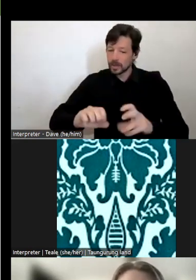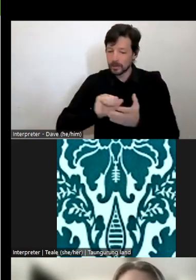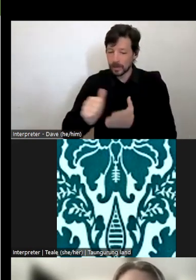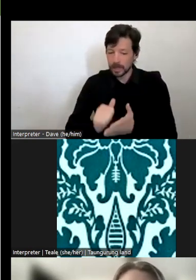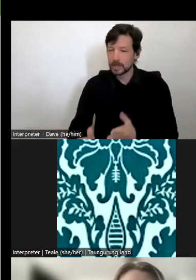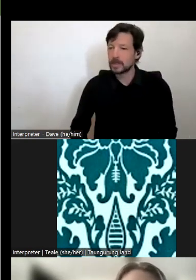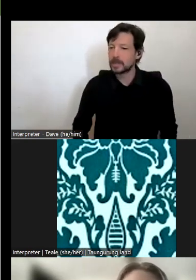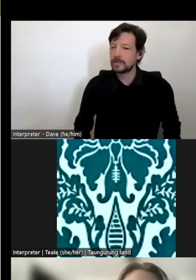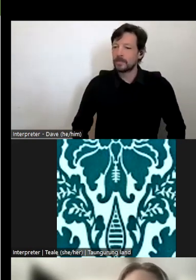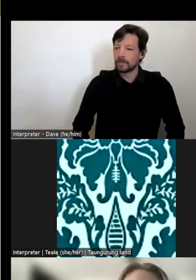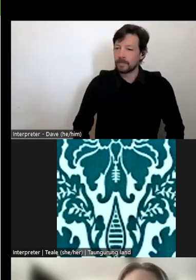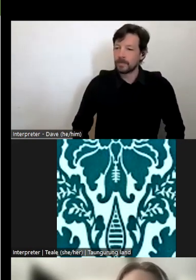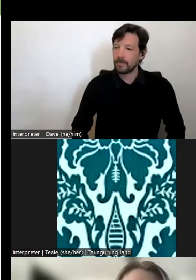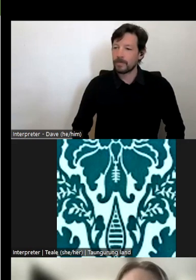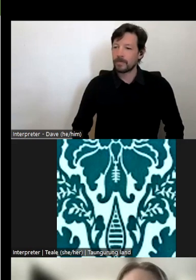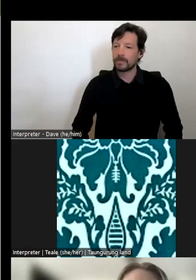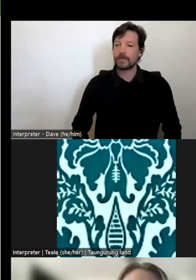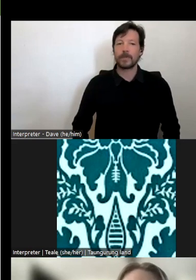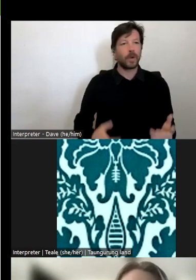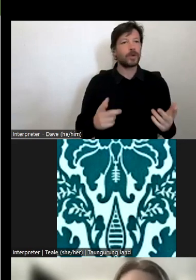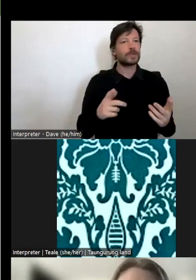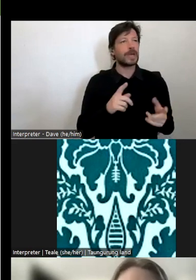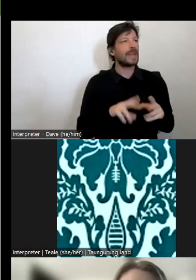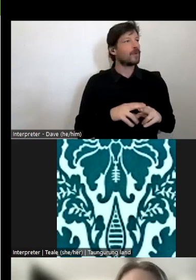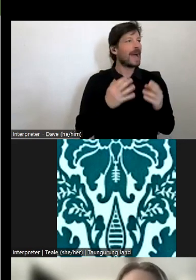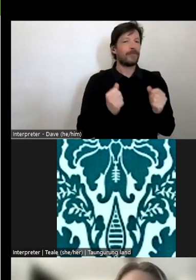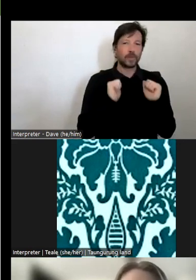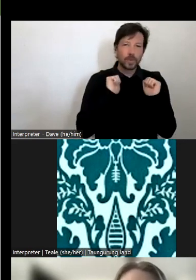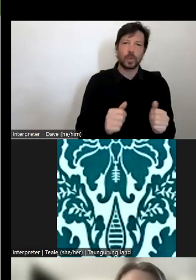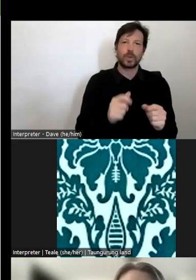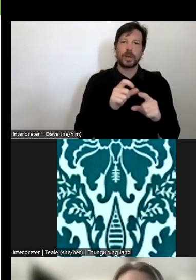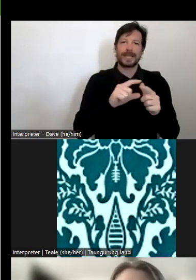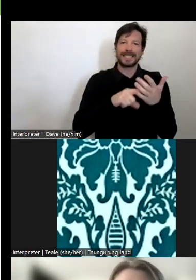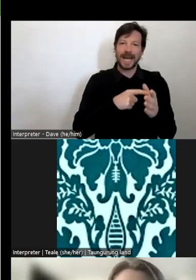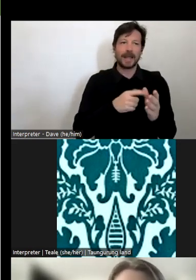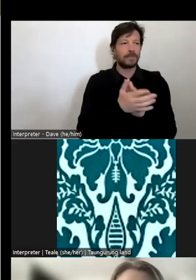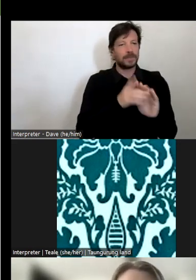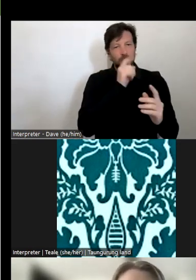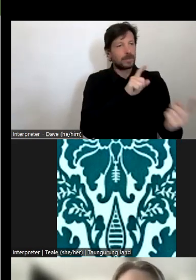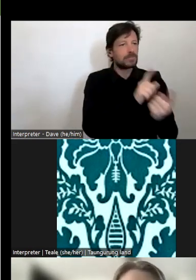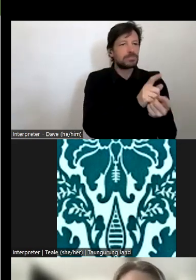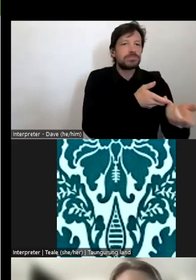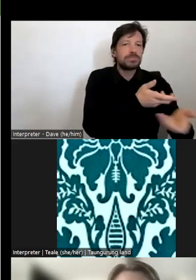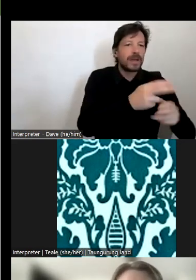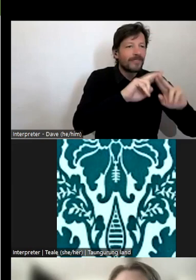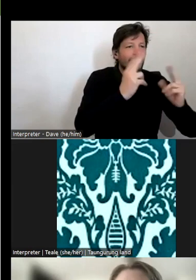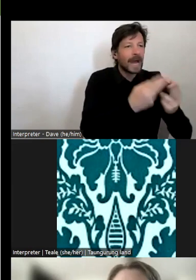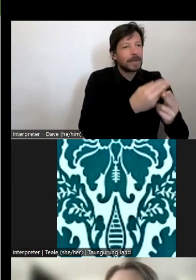we would be able to help, talk to families about what they're gonna expect into the future